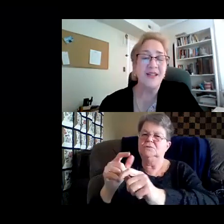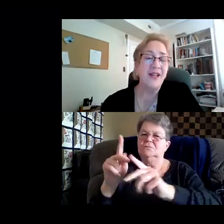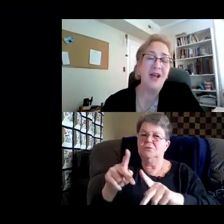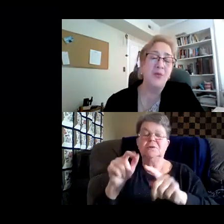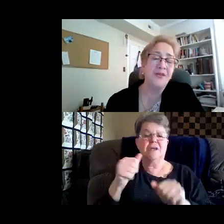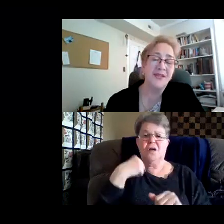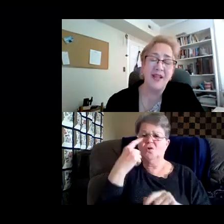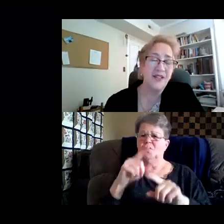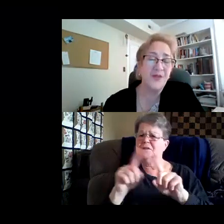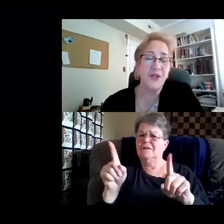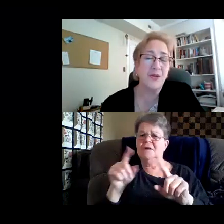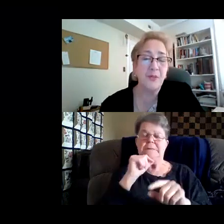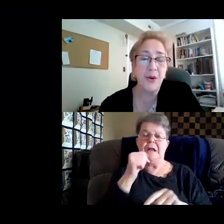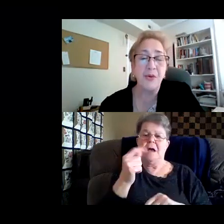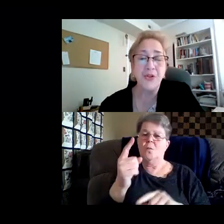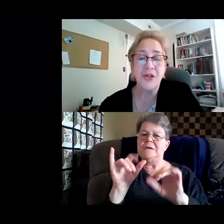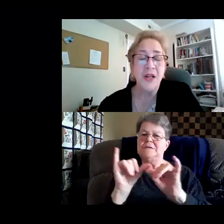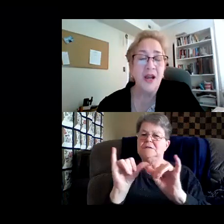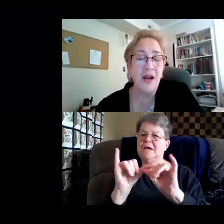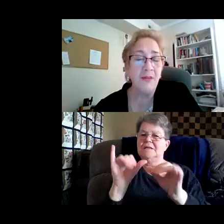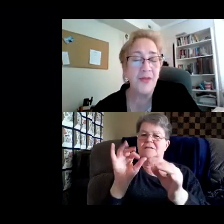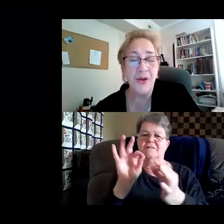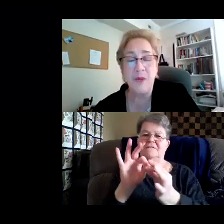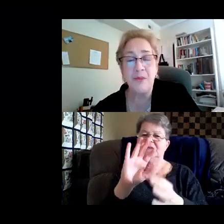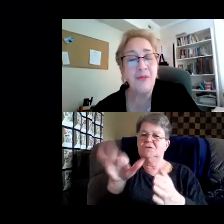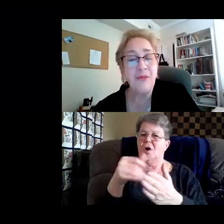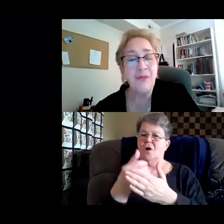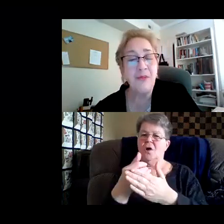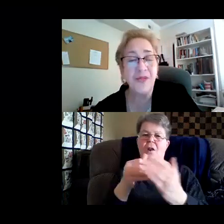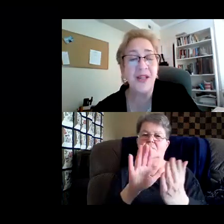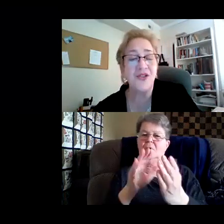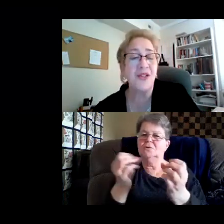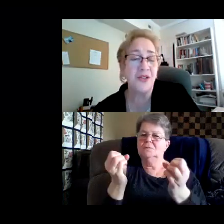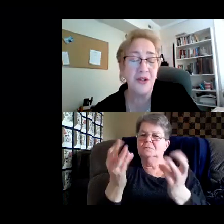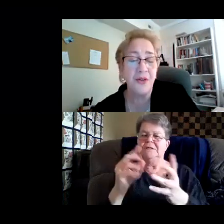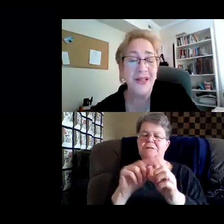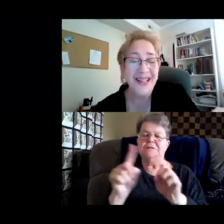It's not a one size fits all approach. There are many different things you can do,